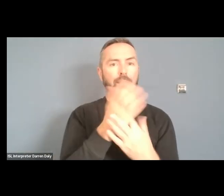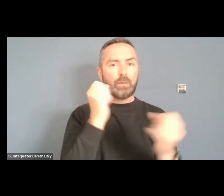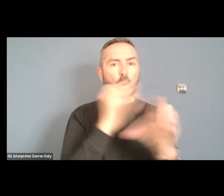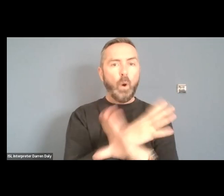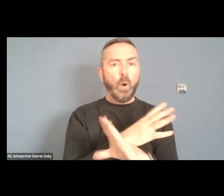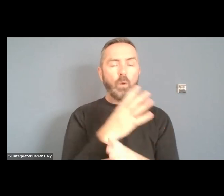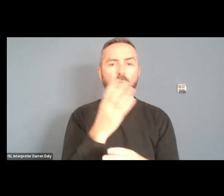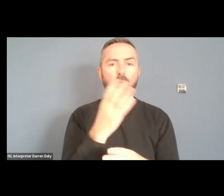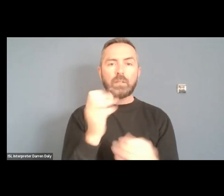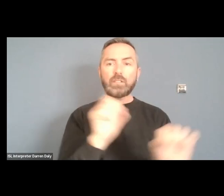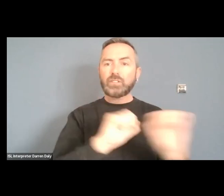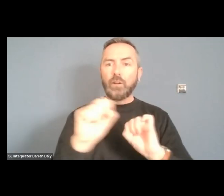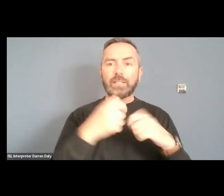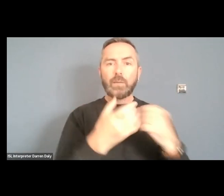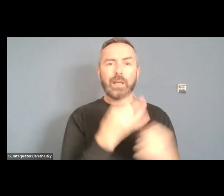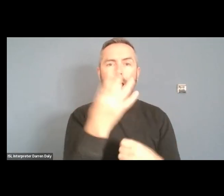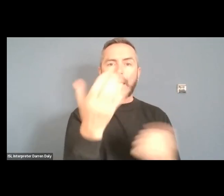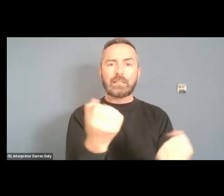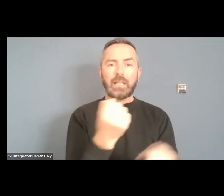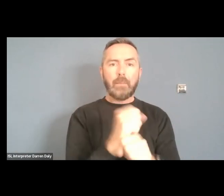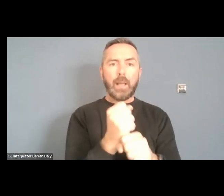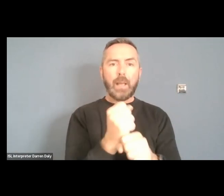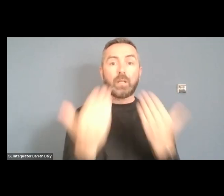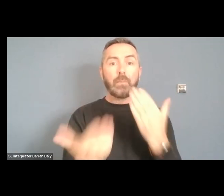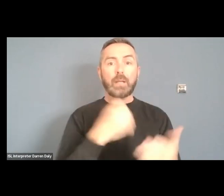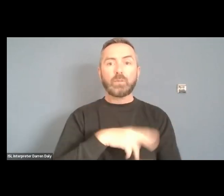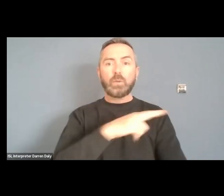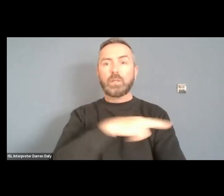and services that we asked about, compared to non-disabled respondents.